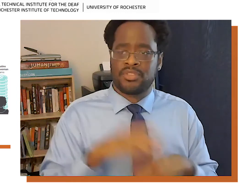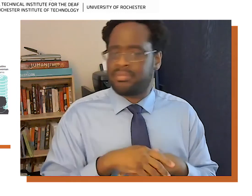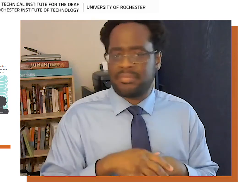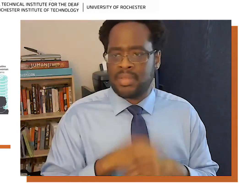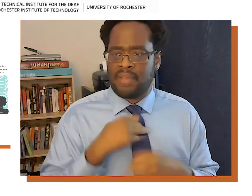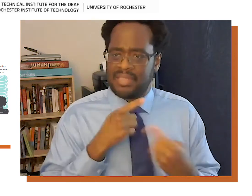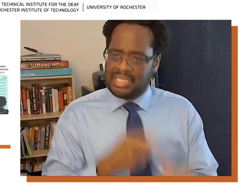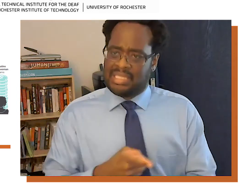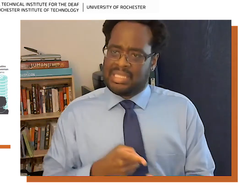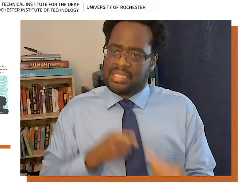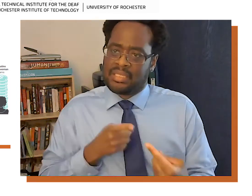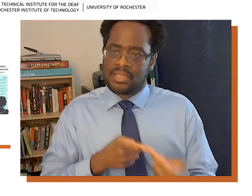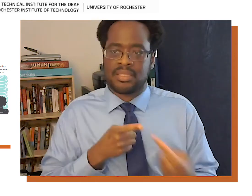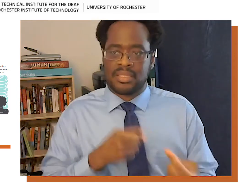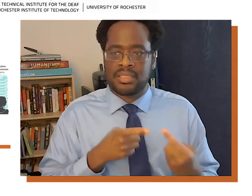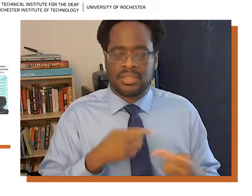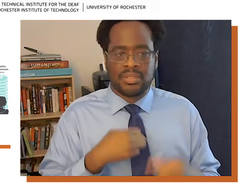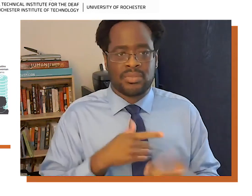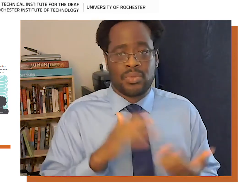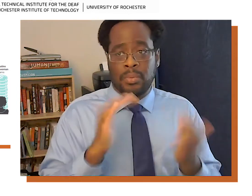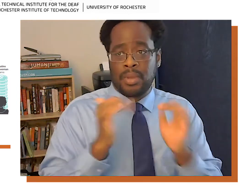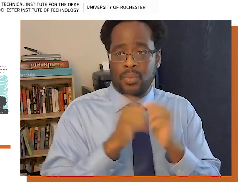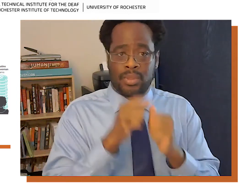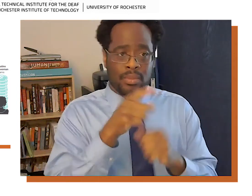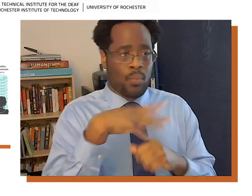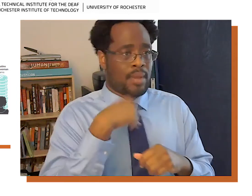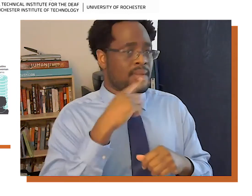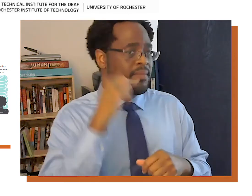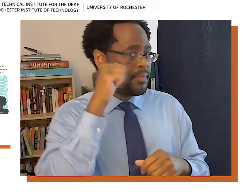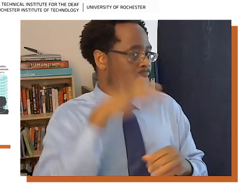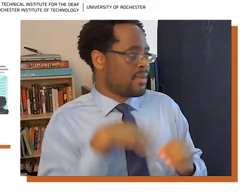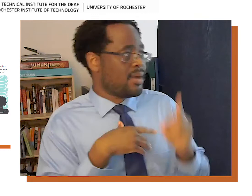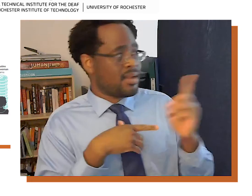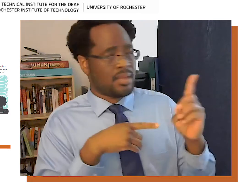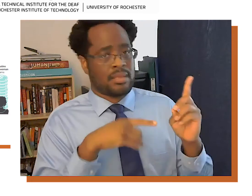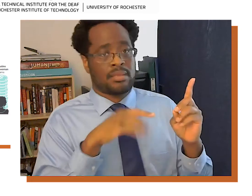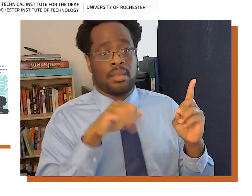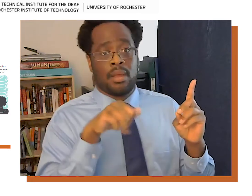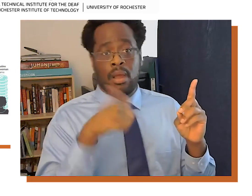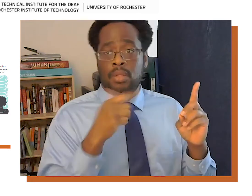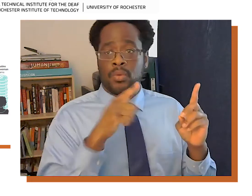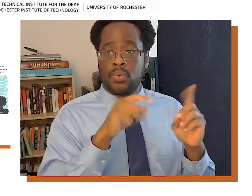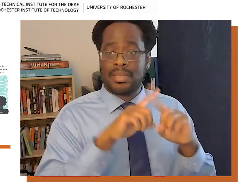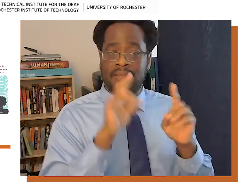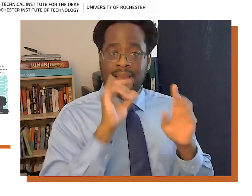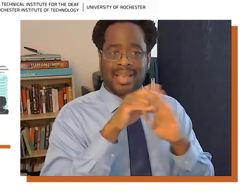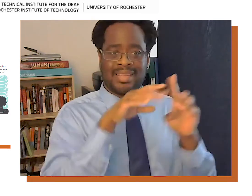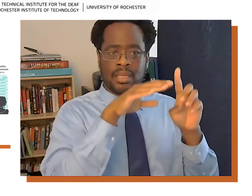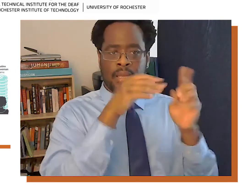it wouldn't be easy for me to find a job and it wouldn't be easy for me to make a good income. I knew that it would be a struggle,